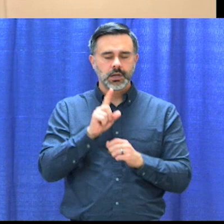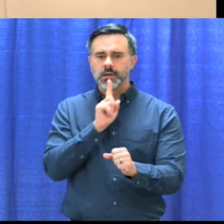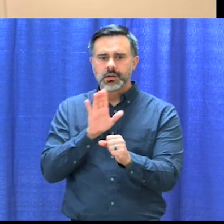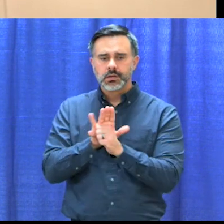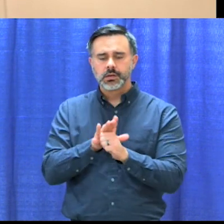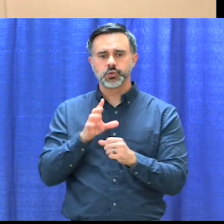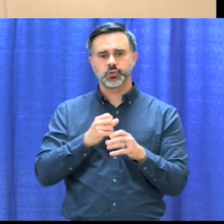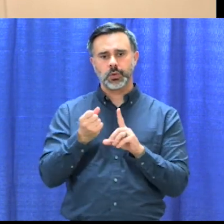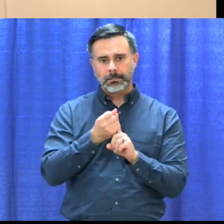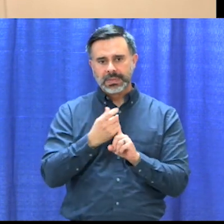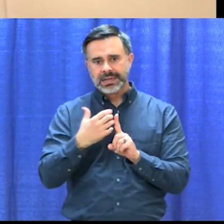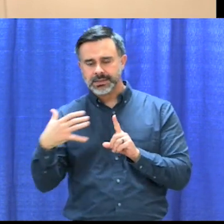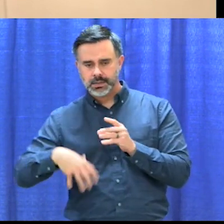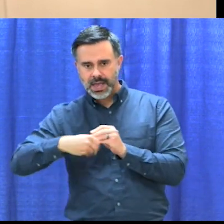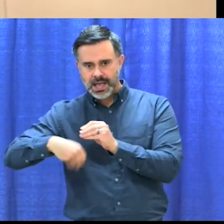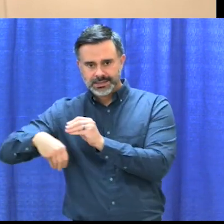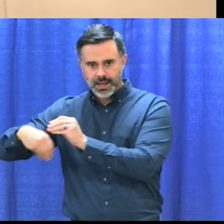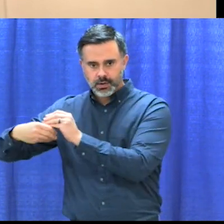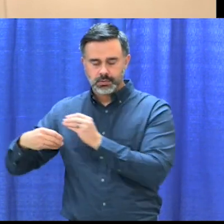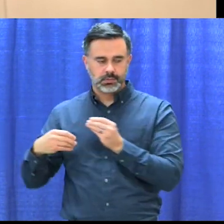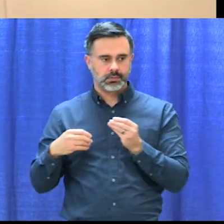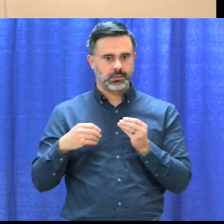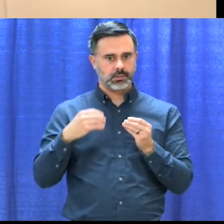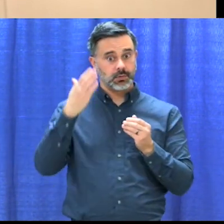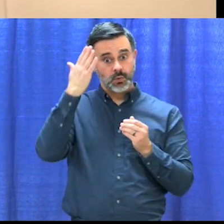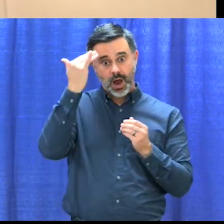Because its if it's not the pandemic it's the wildfires right.